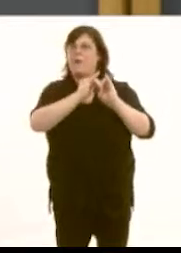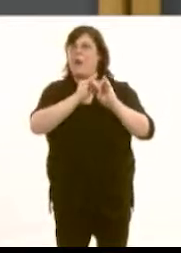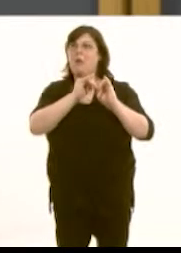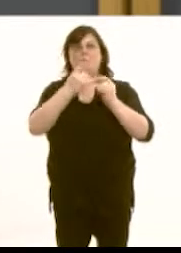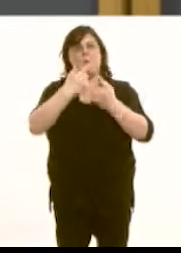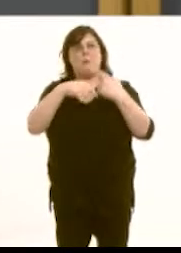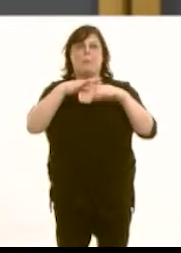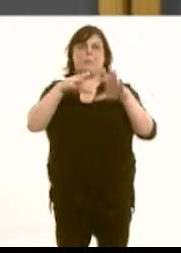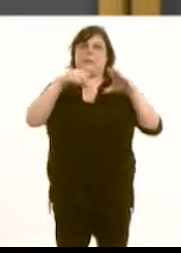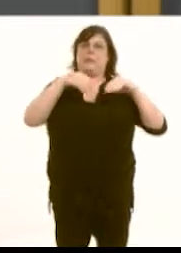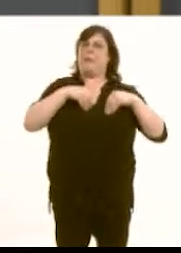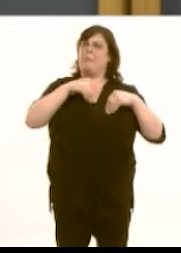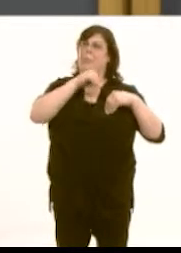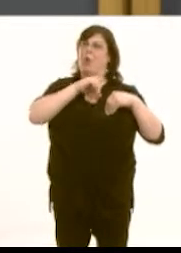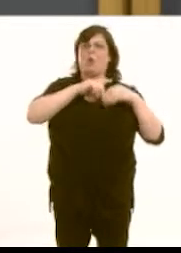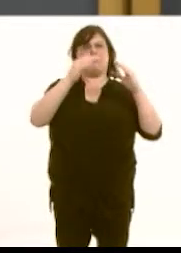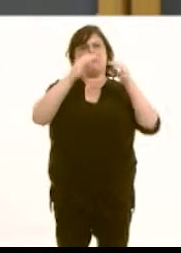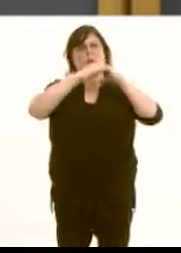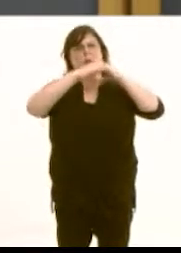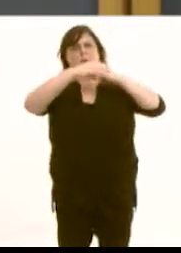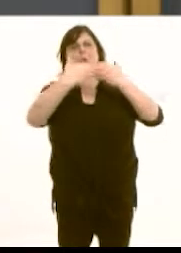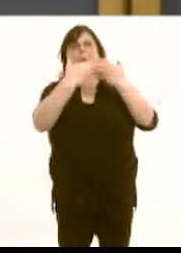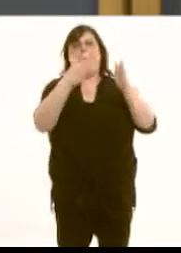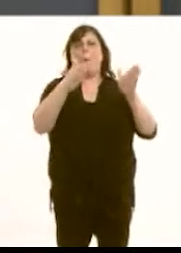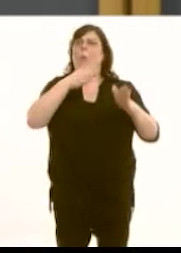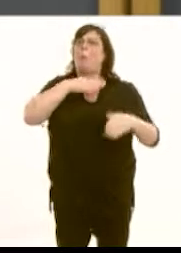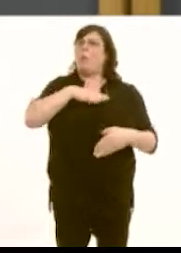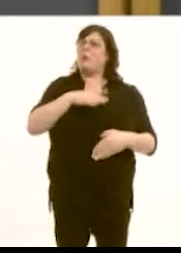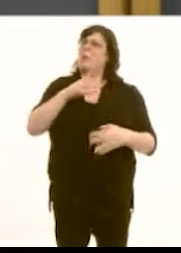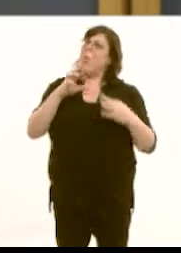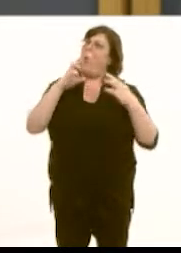However, these are just the first steps in a process that, hopefully, will see the reconnection